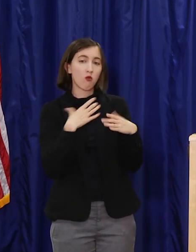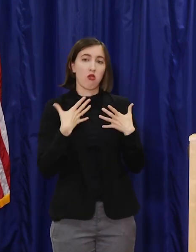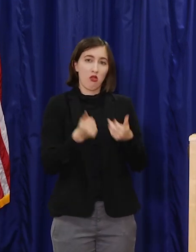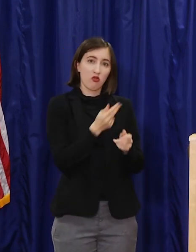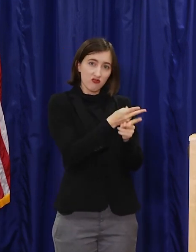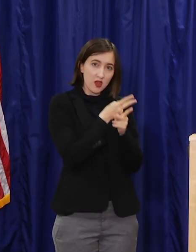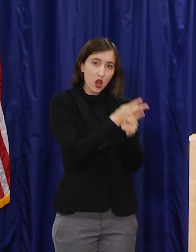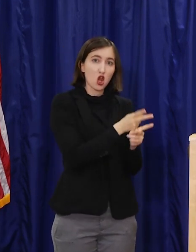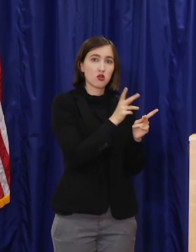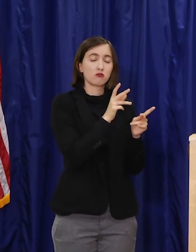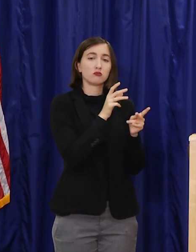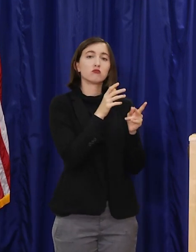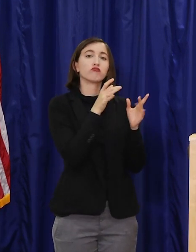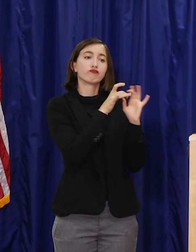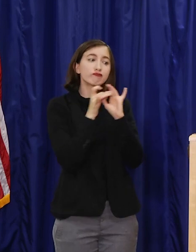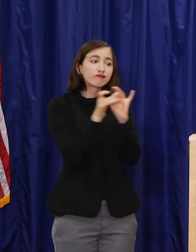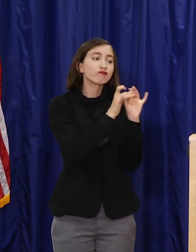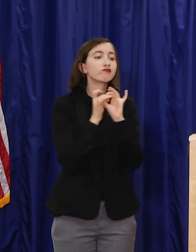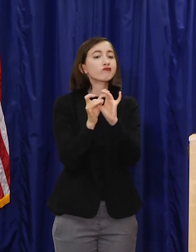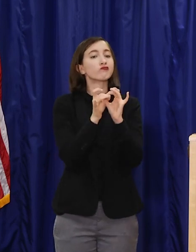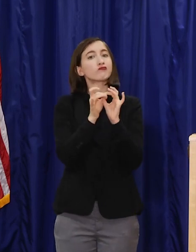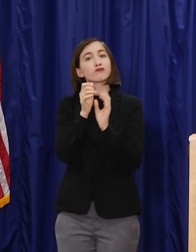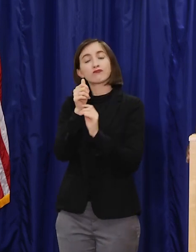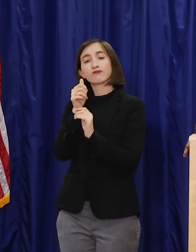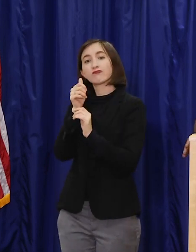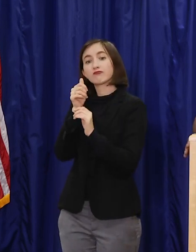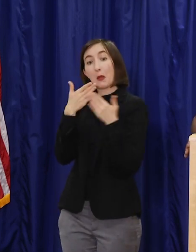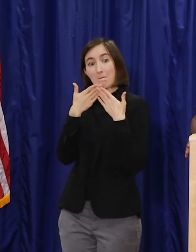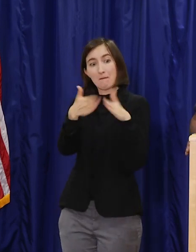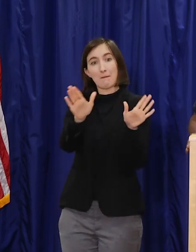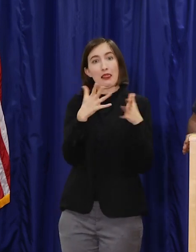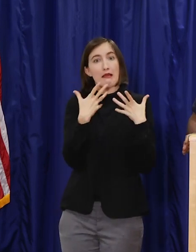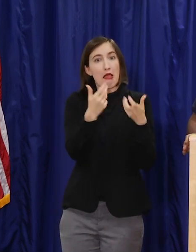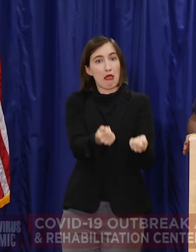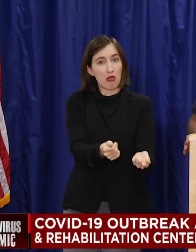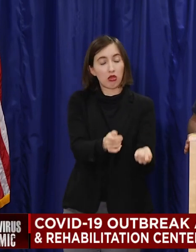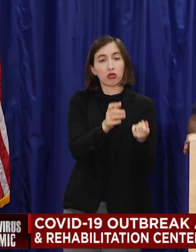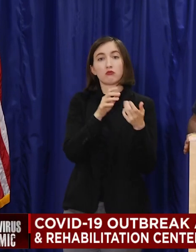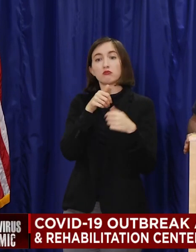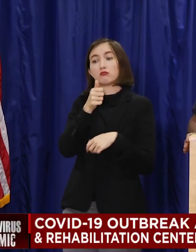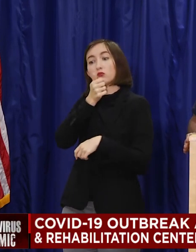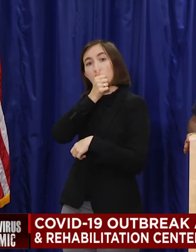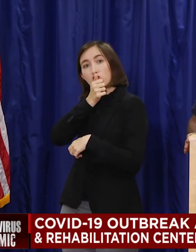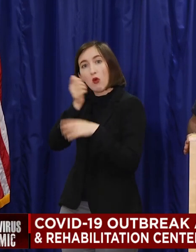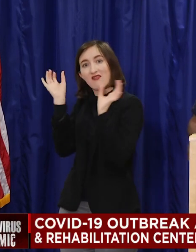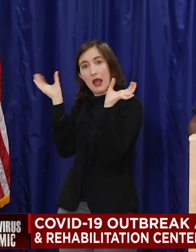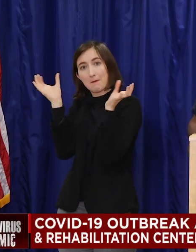DID TWEET OUT. THERE'S AN APPARENT COVID-19 OUTBREAK AT A LOCAL TWEET OUT. THERE'S AN APPARENT COVID-19 OUTBREAK AT A LOCAL NURSING HOME. COVID-19 OUTBREAK AT A LOCAL NURSING HOME. >> WE ARE WAITING TO SEE THE NURSING HOME. >> WE ARE WAITING TO SEE THE EMERGENCY MANAGEMENT FOLKS TO WE ARE WAITING TO SEE THE EMERGENCY MANAGEMENT FOLKS TO BEGIN SPEAKING.